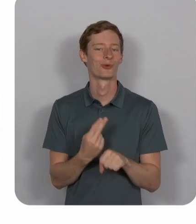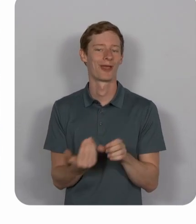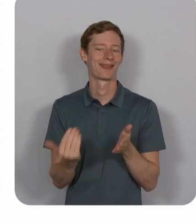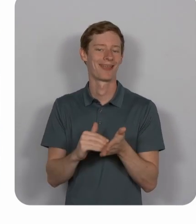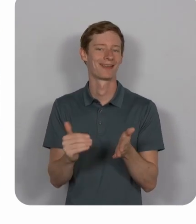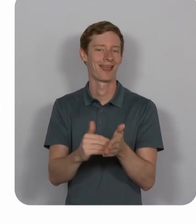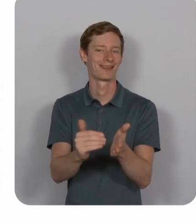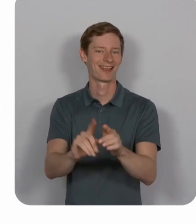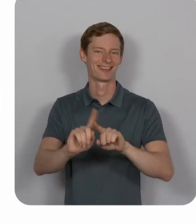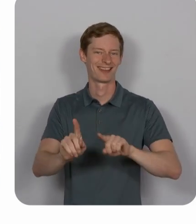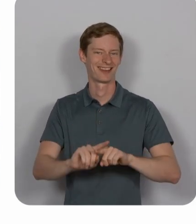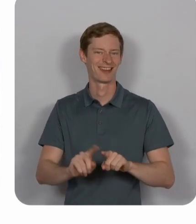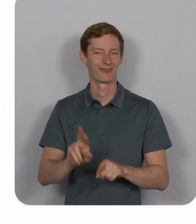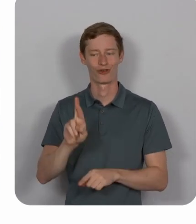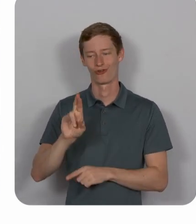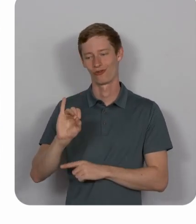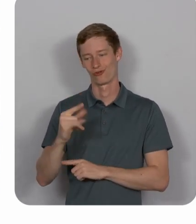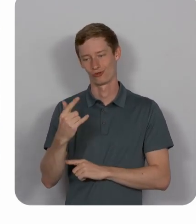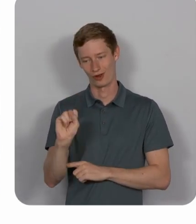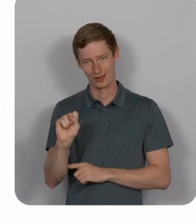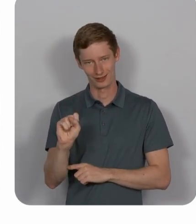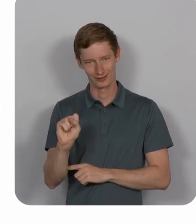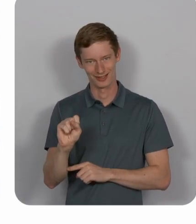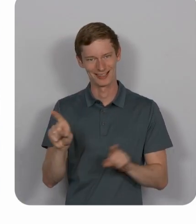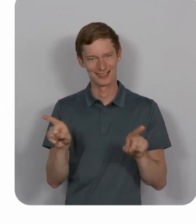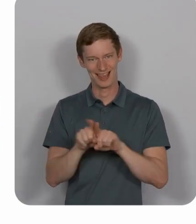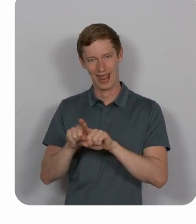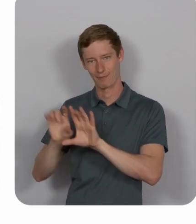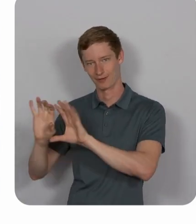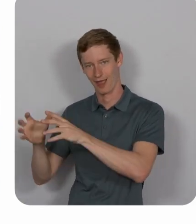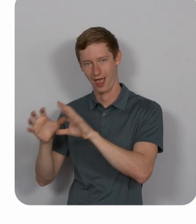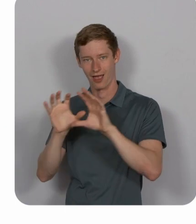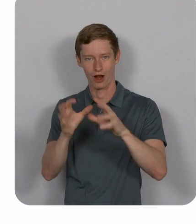And at the same time, just by using procedural animation,